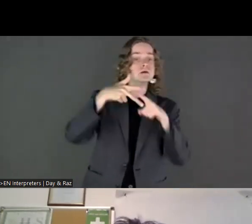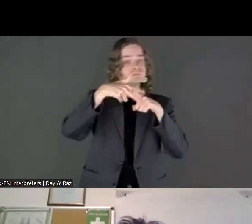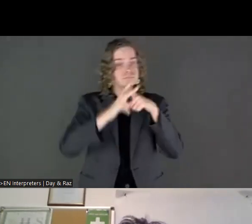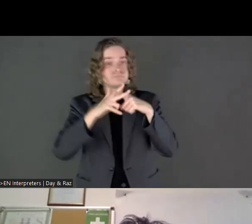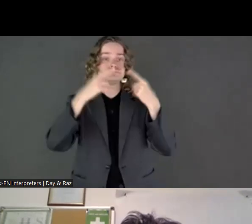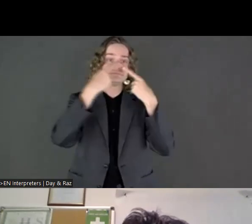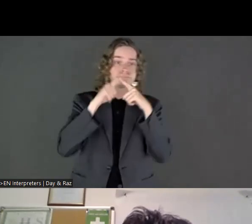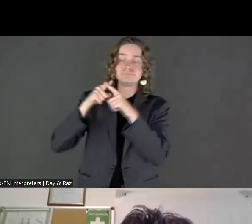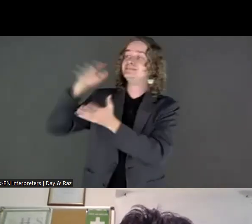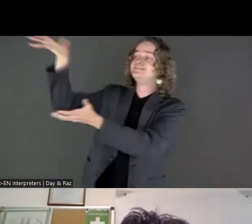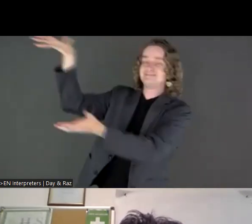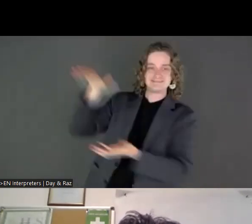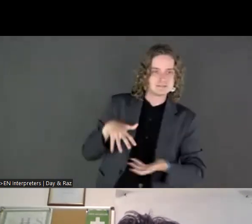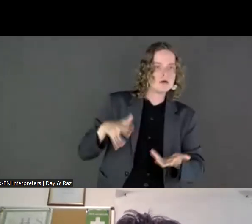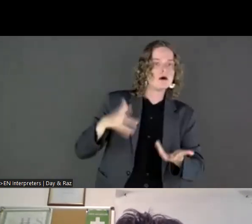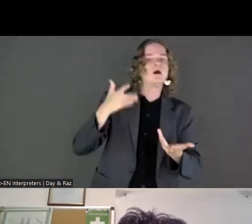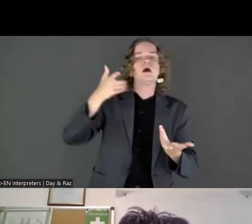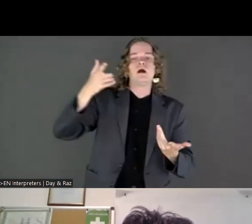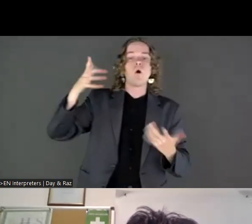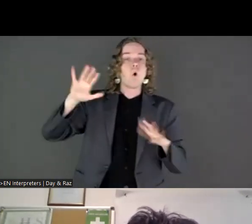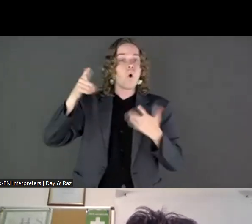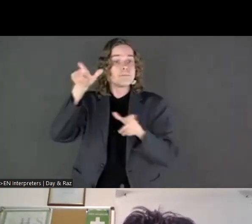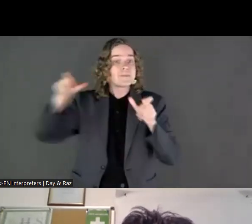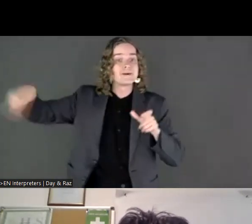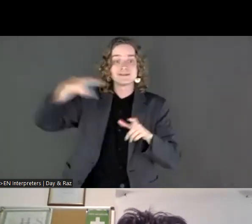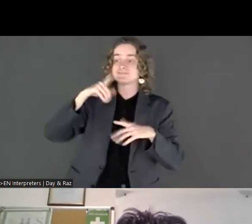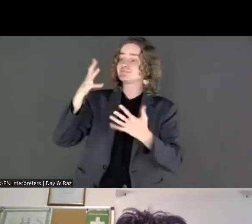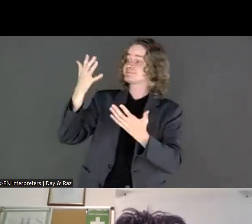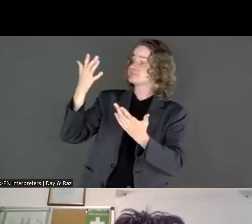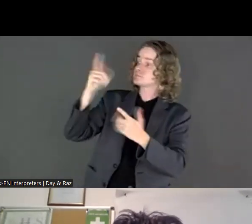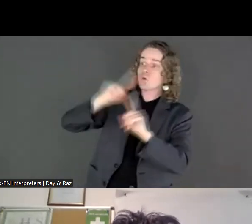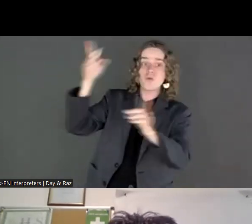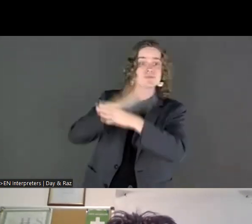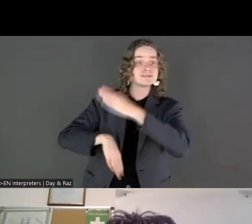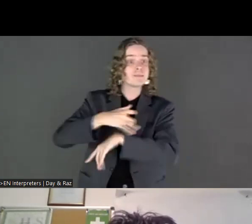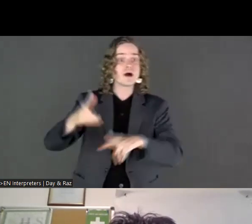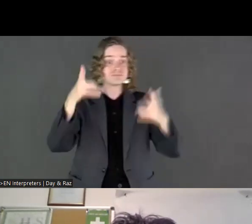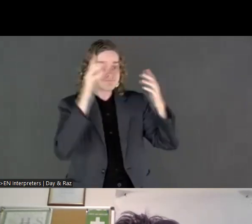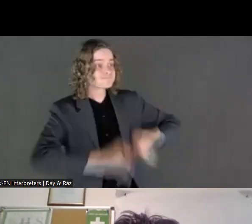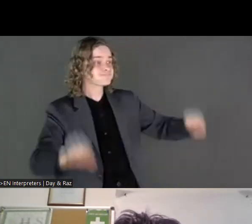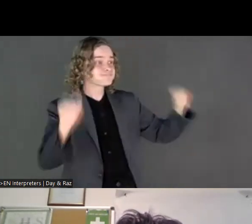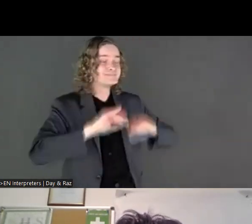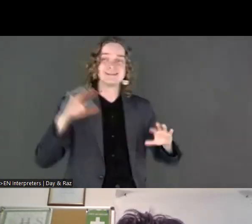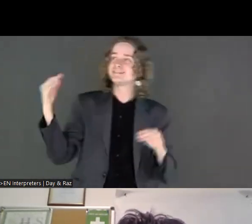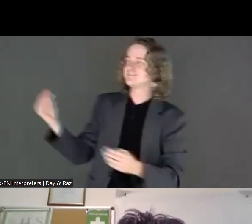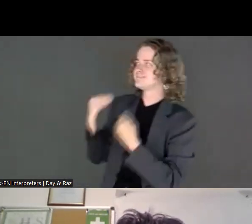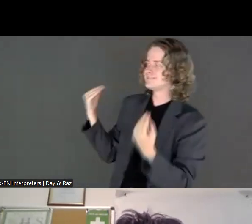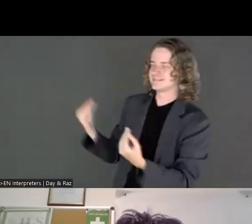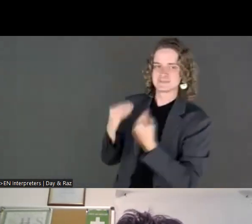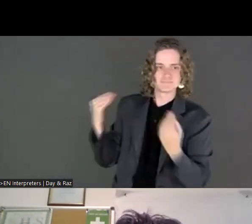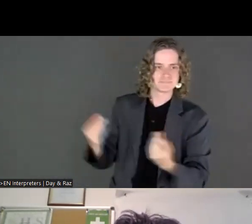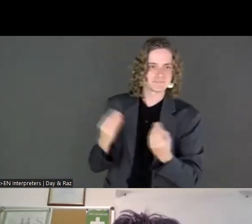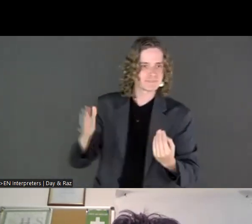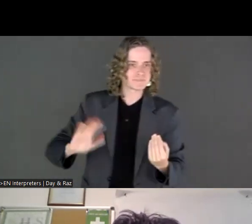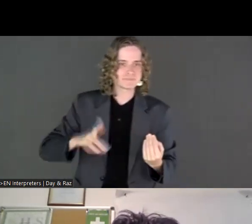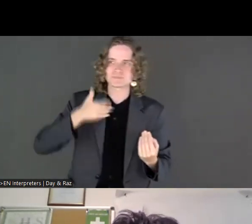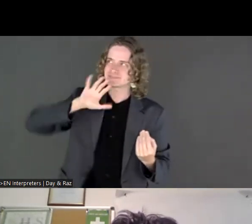we would rather do the trainings on how to react, how to improve the humanitarian situation, when